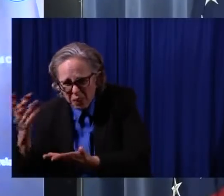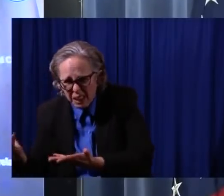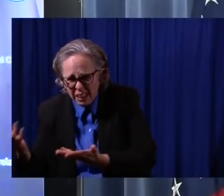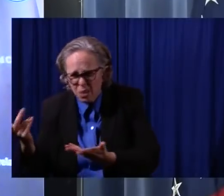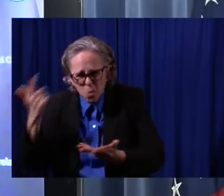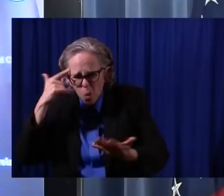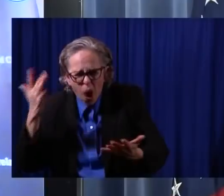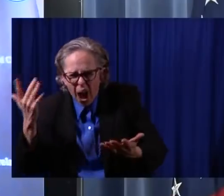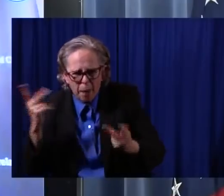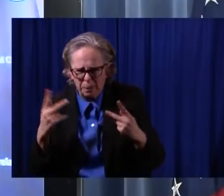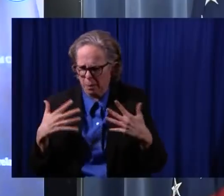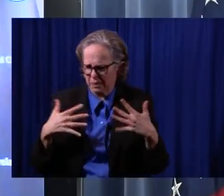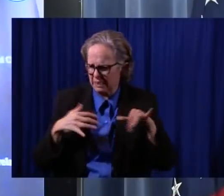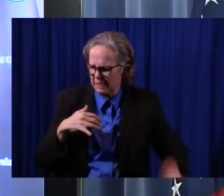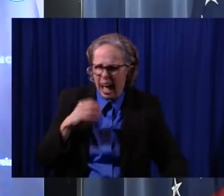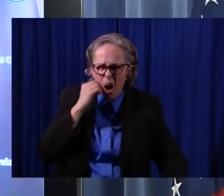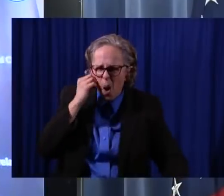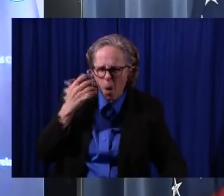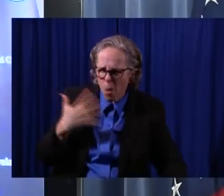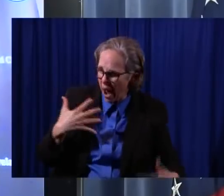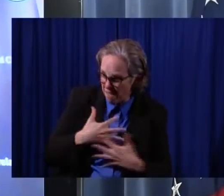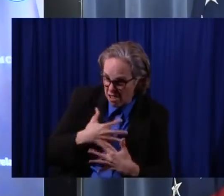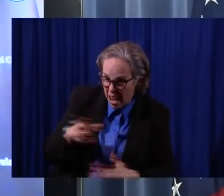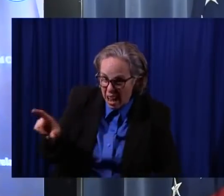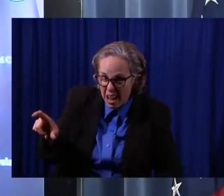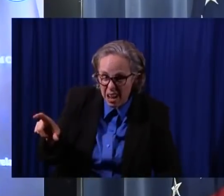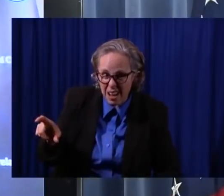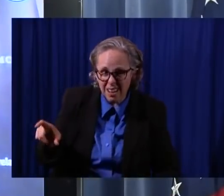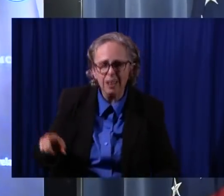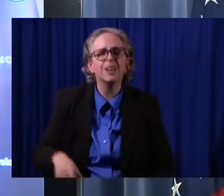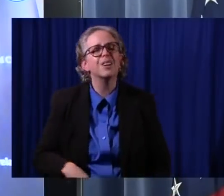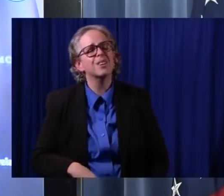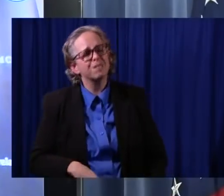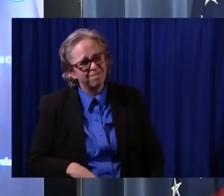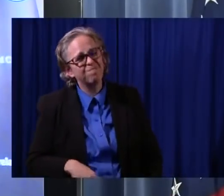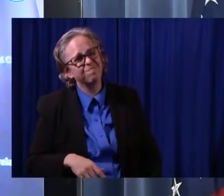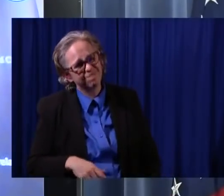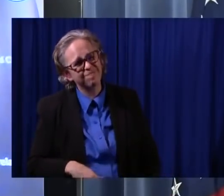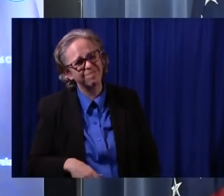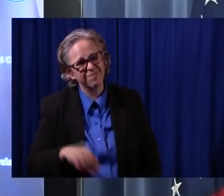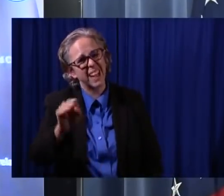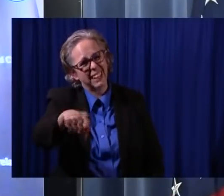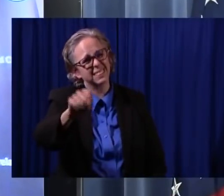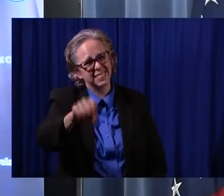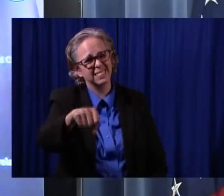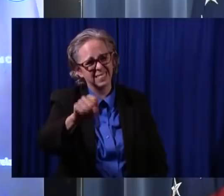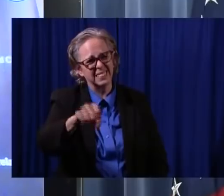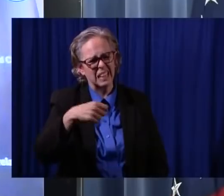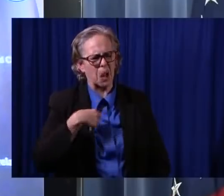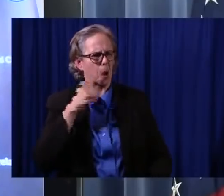ENVIRONMENT. OKAY SO, DR. YOU THINK IT'S